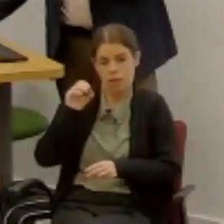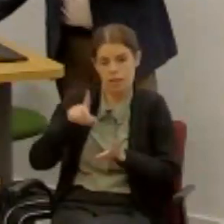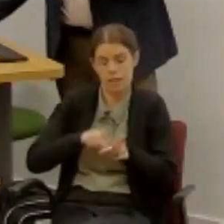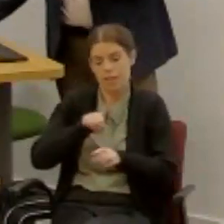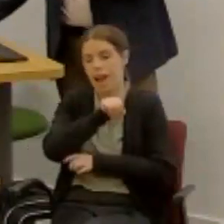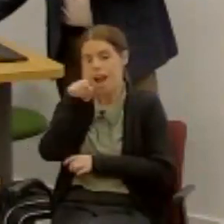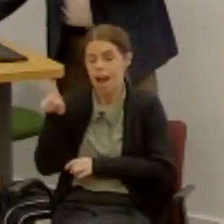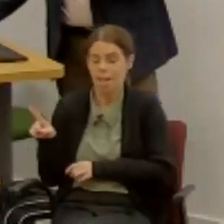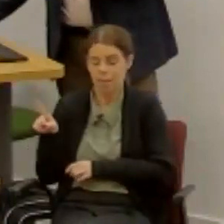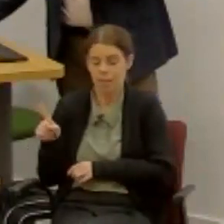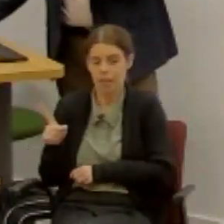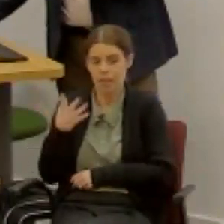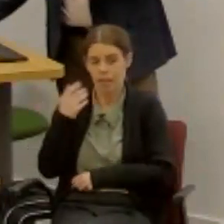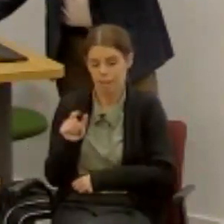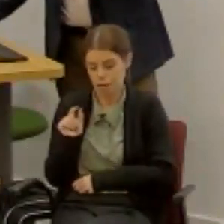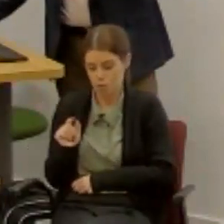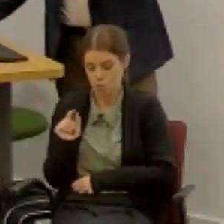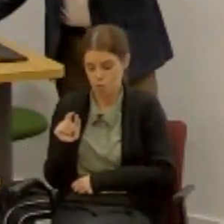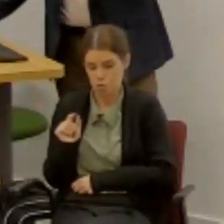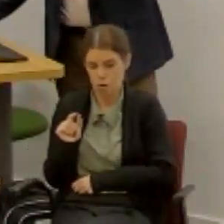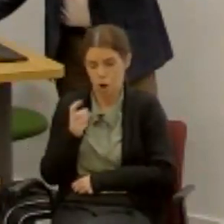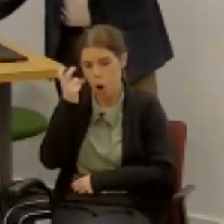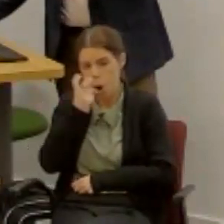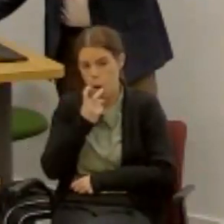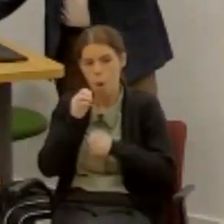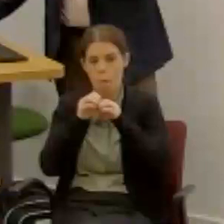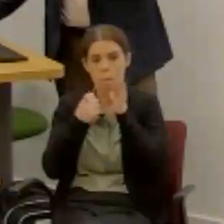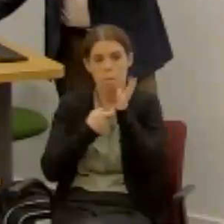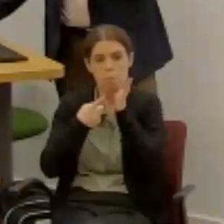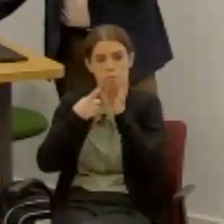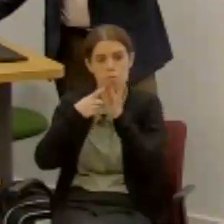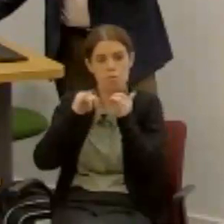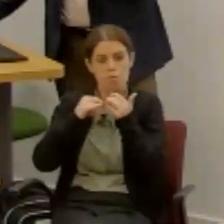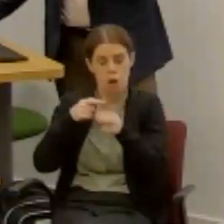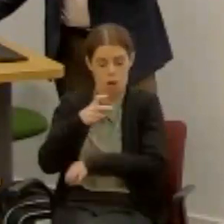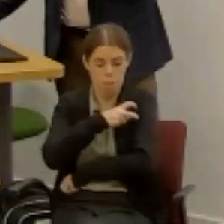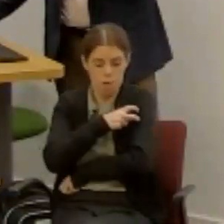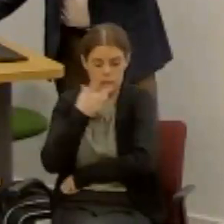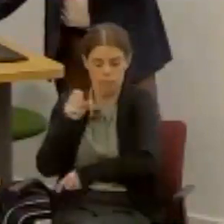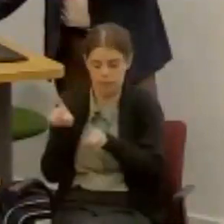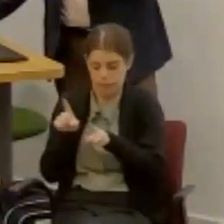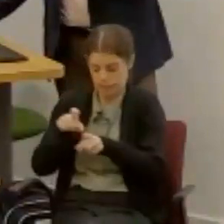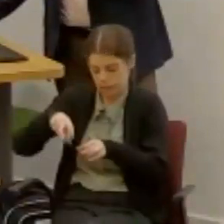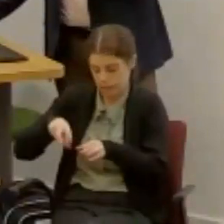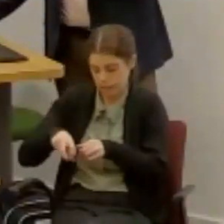And if you look, he's got little bit. There's an old bruise which is healed on the side of his brain structure in the same places there.